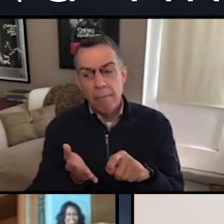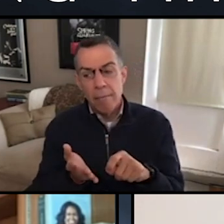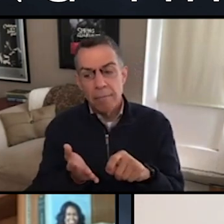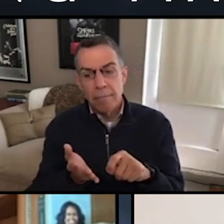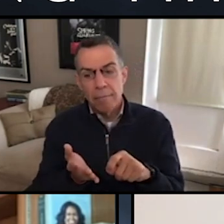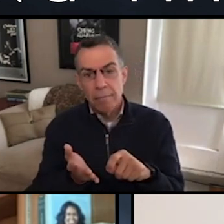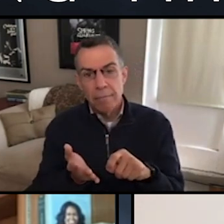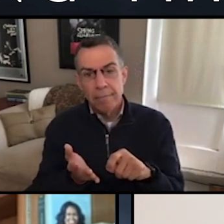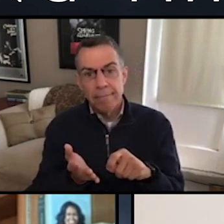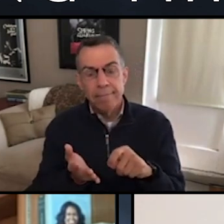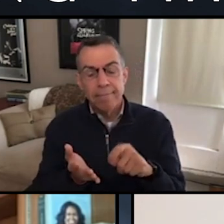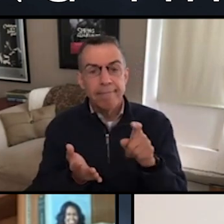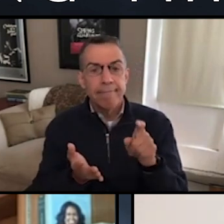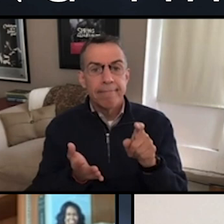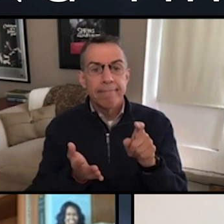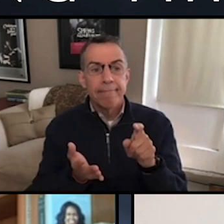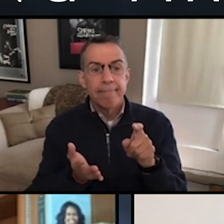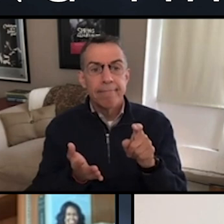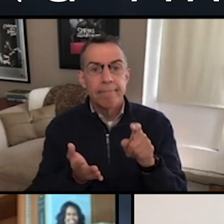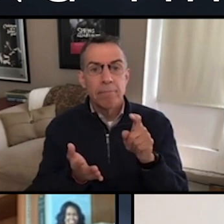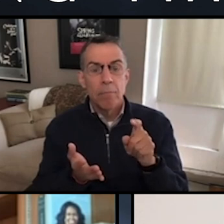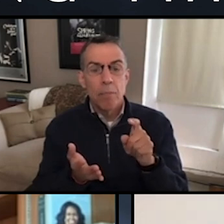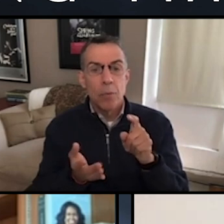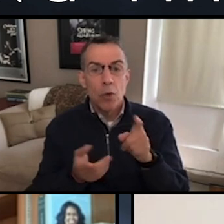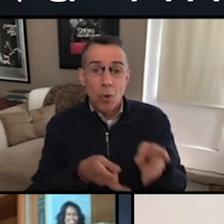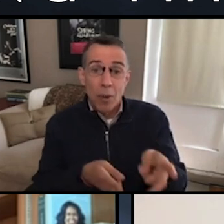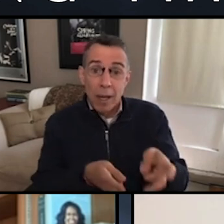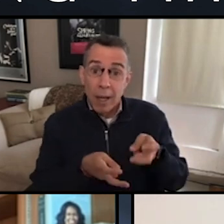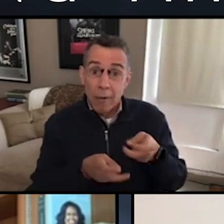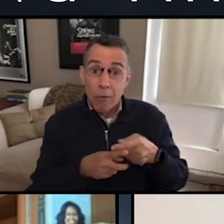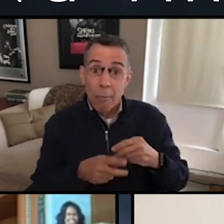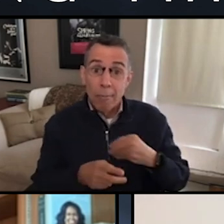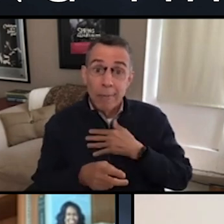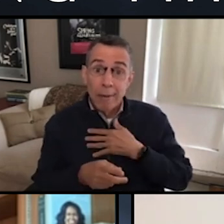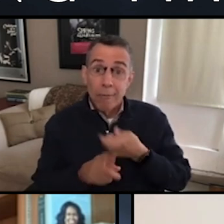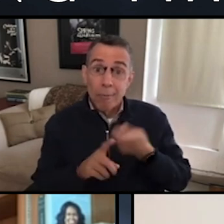anytime you're drawing upon inspiration of something that's happened to you. It